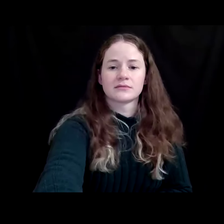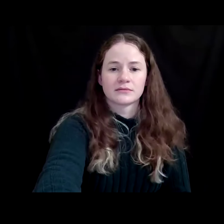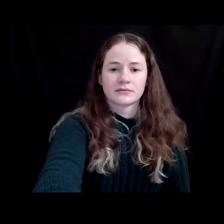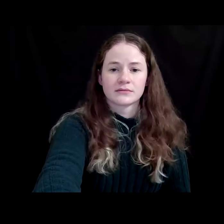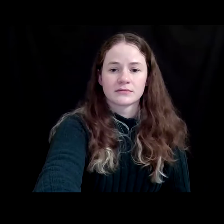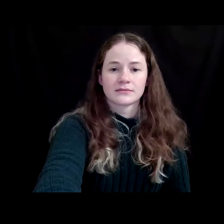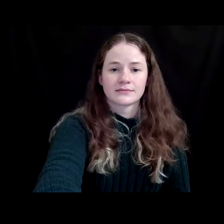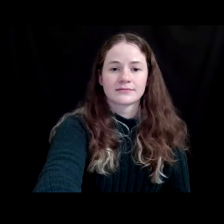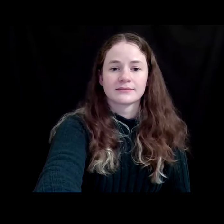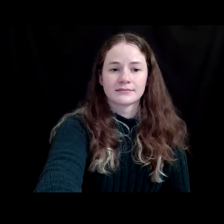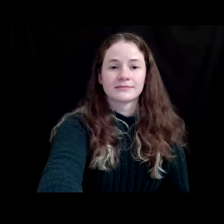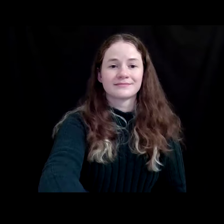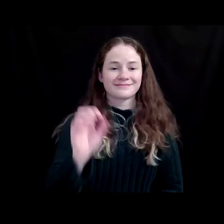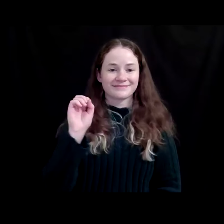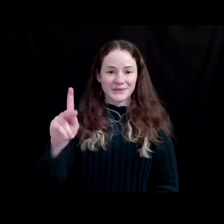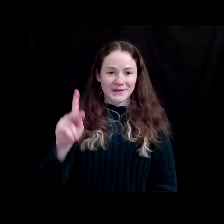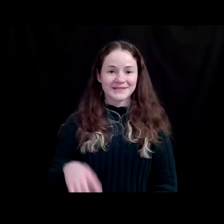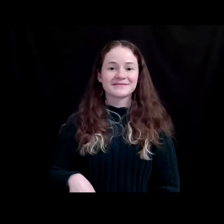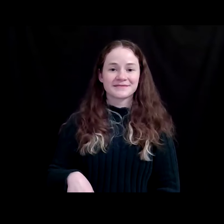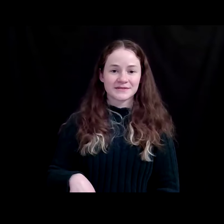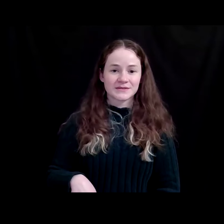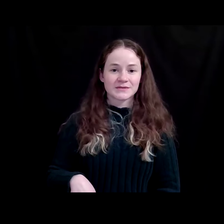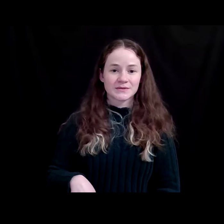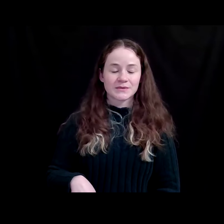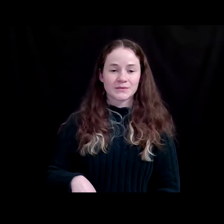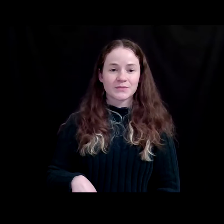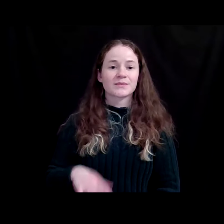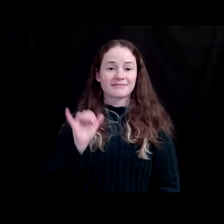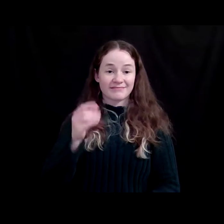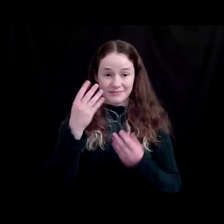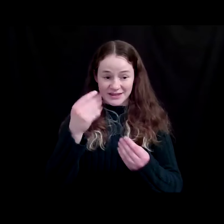Alrighty. So, um, we've shared with you that information and I just want to I